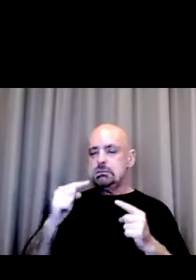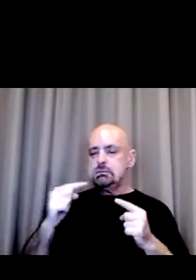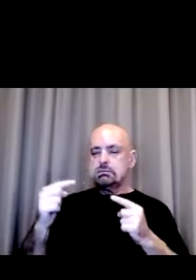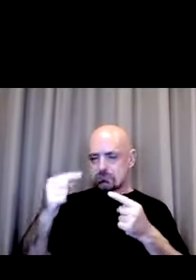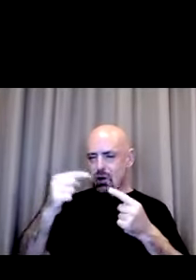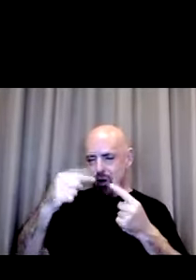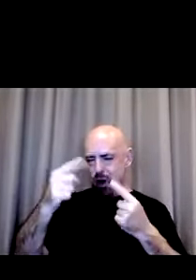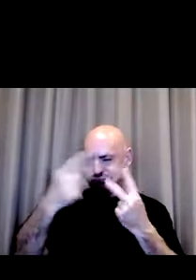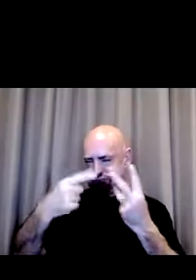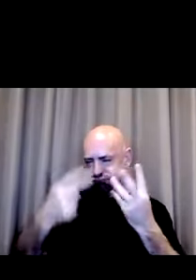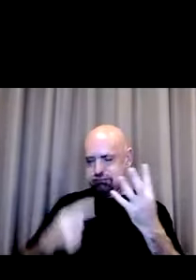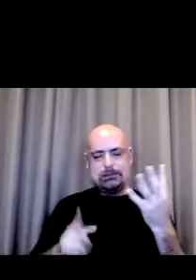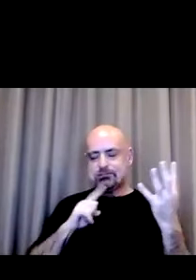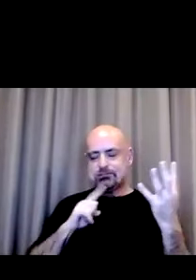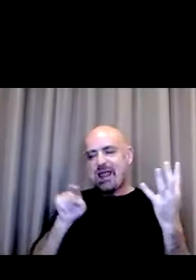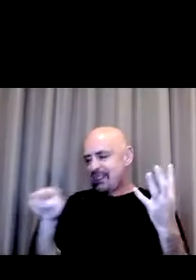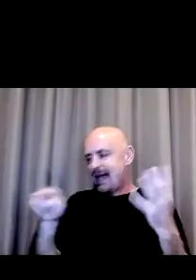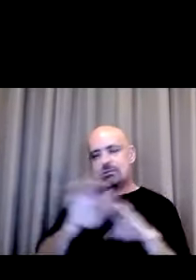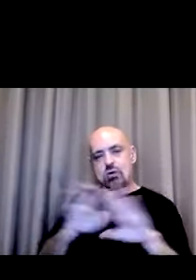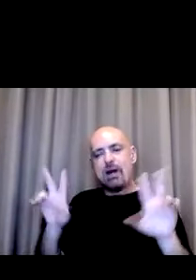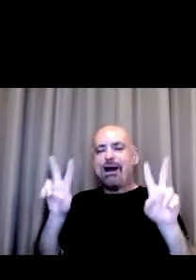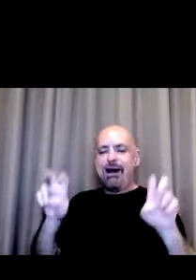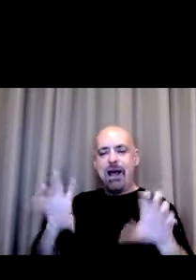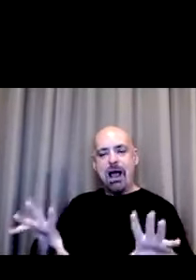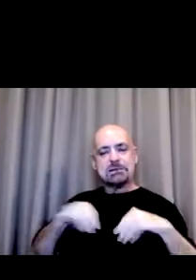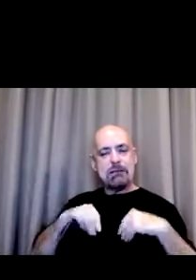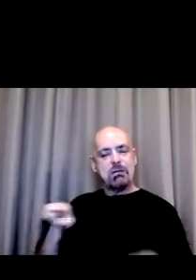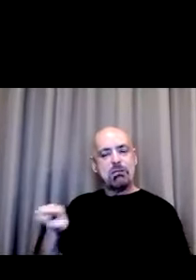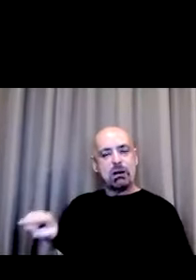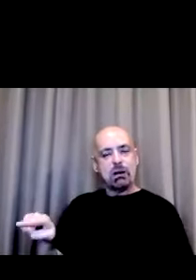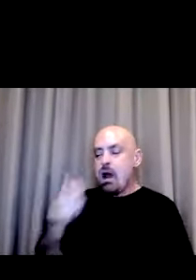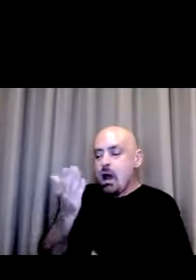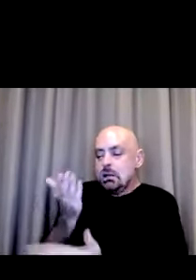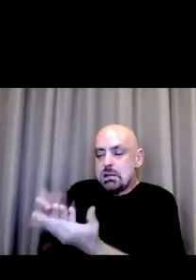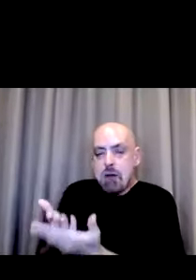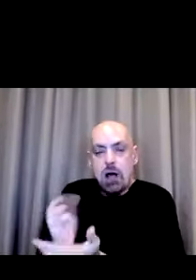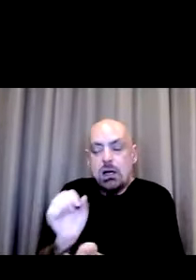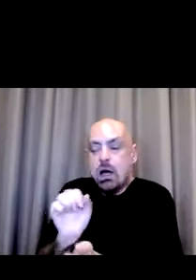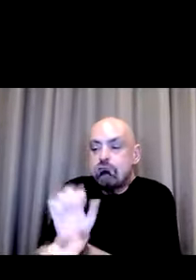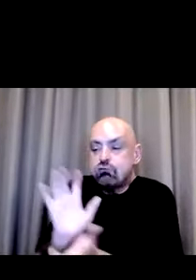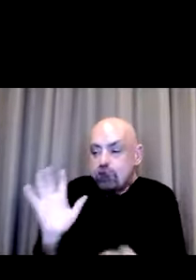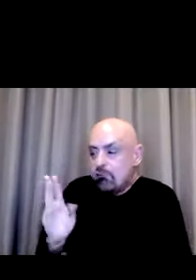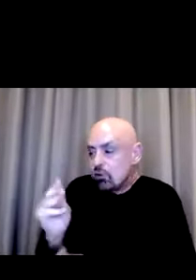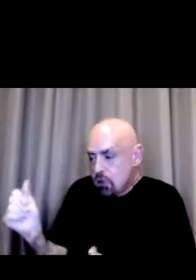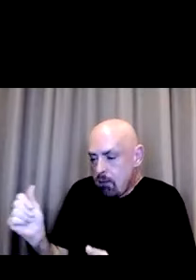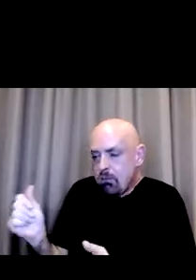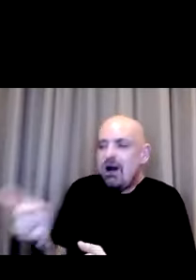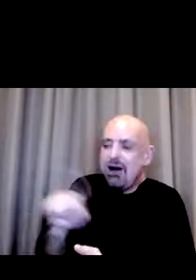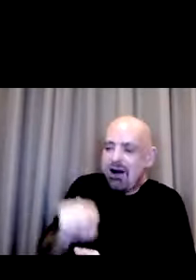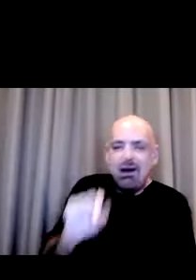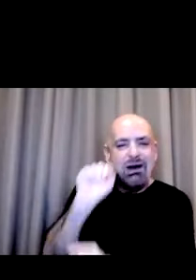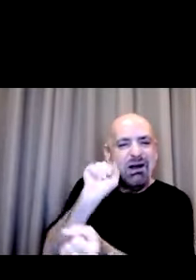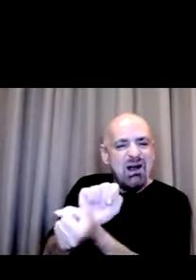submission to the laws by which our property is secured